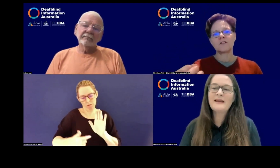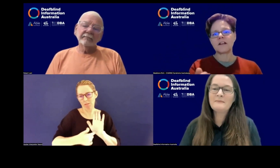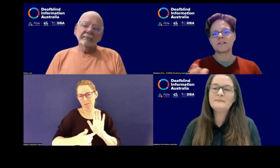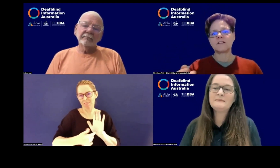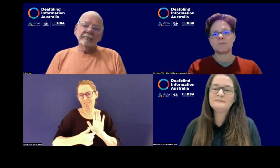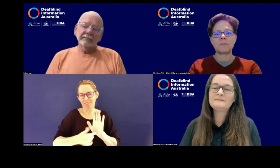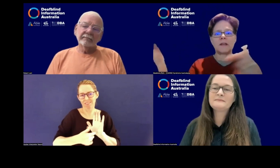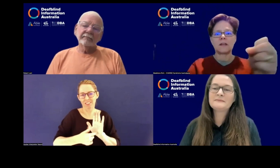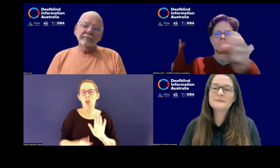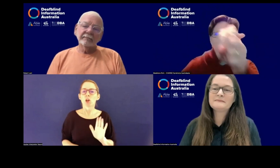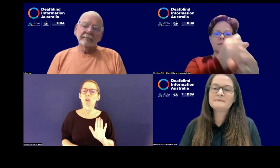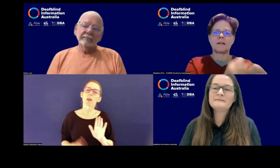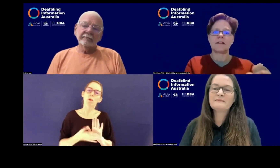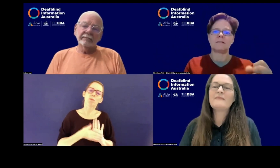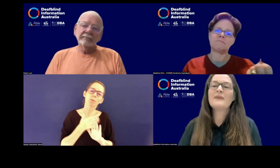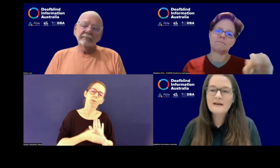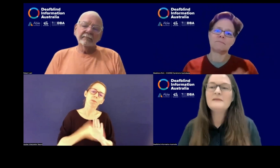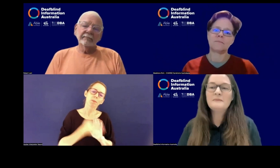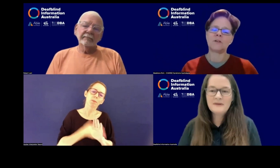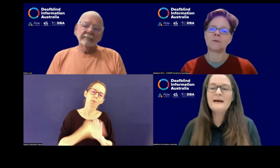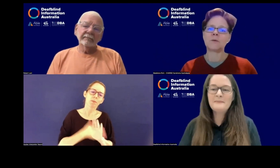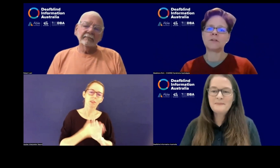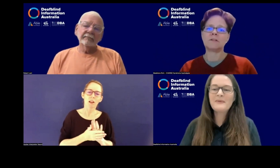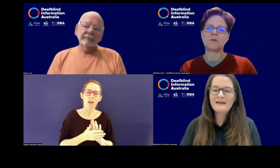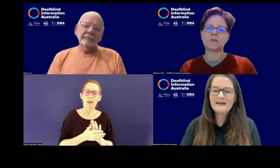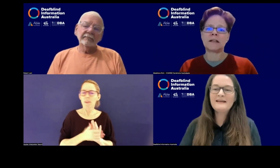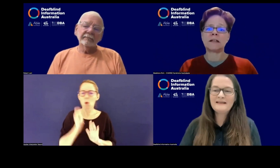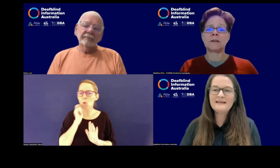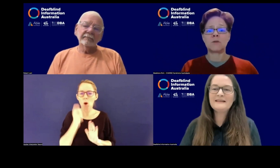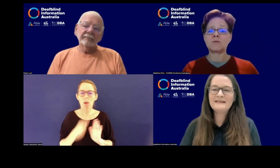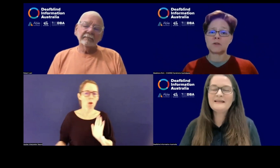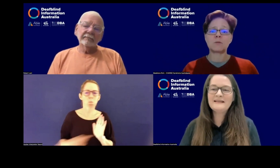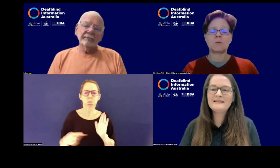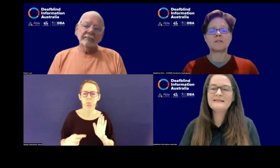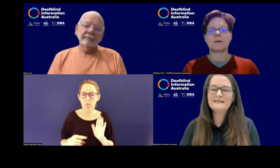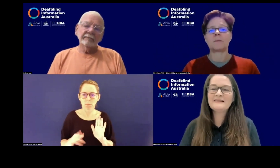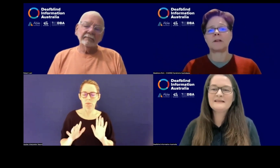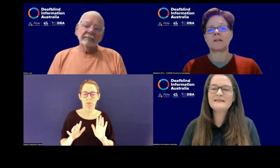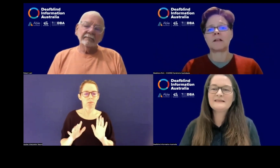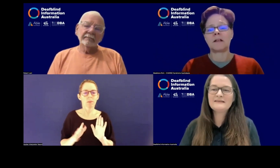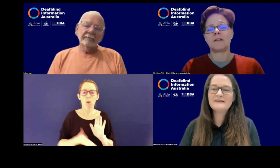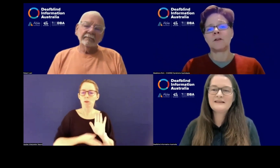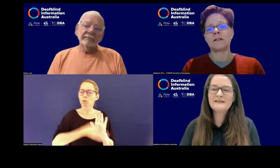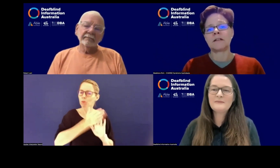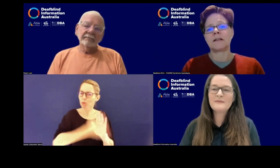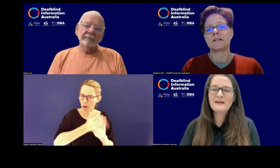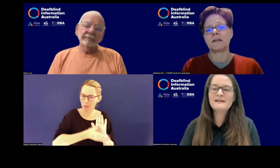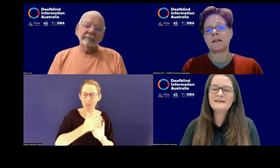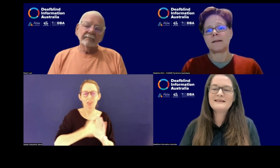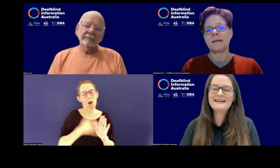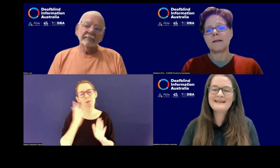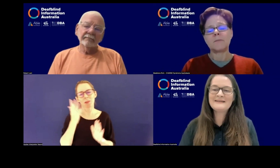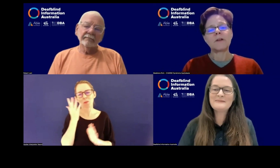Not just prick the needle in which is what was happening in the early days.